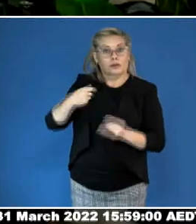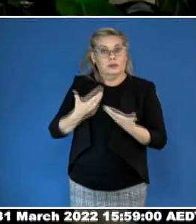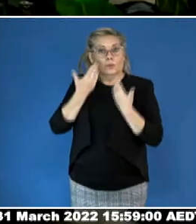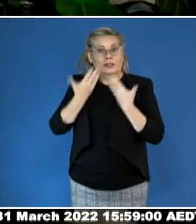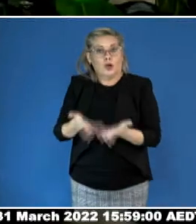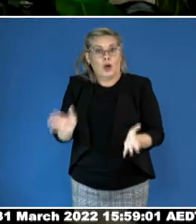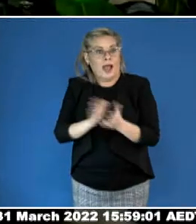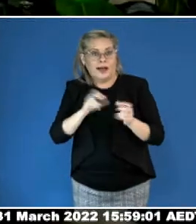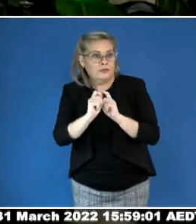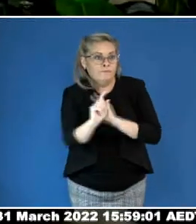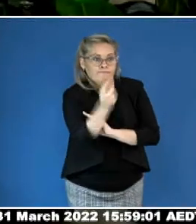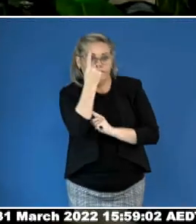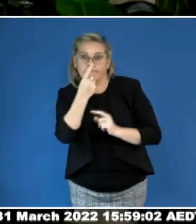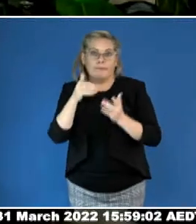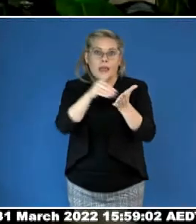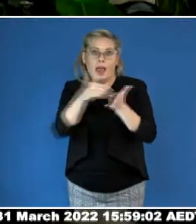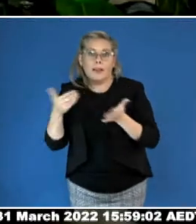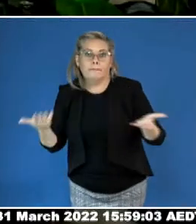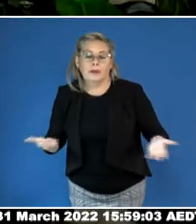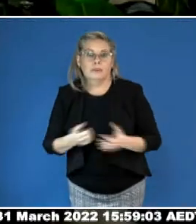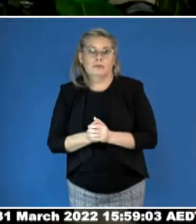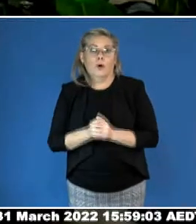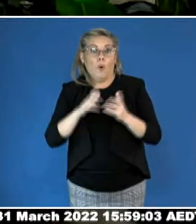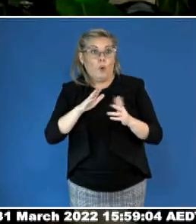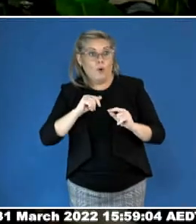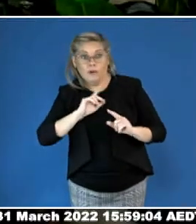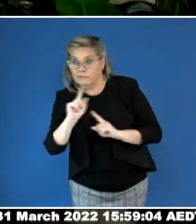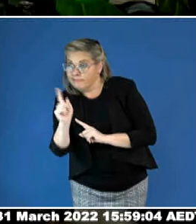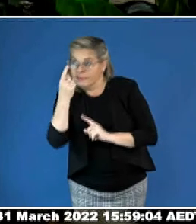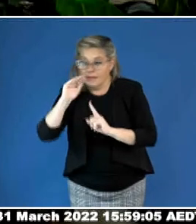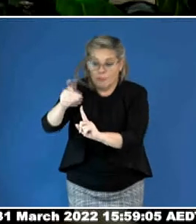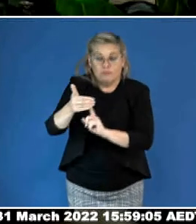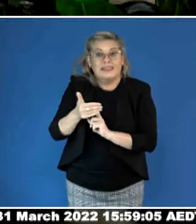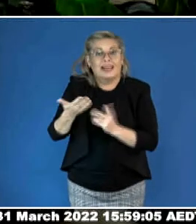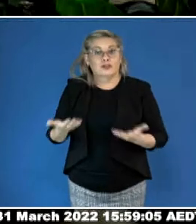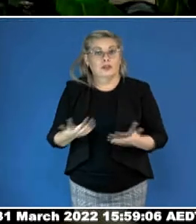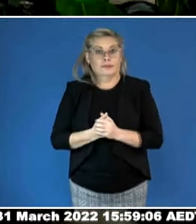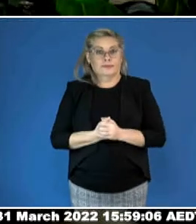Currently, there are no official consensus around the ratios, but I will say that one in